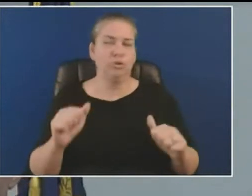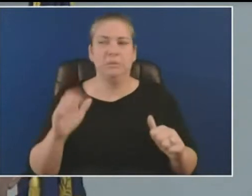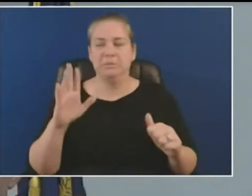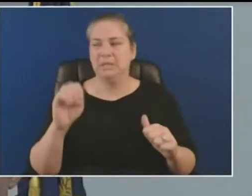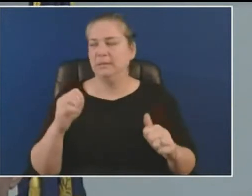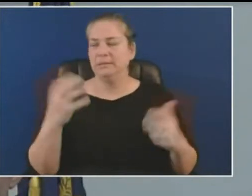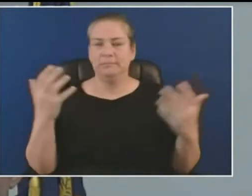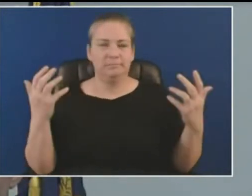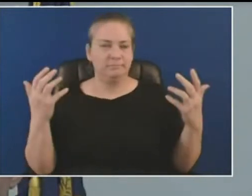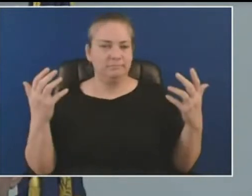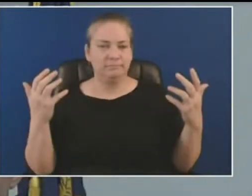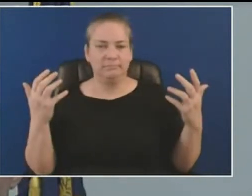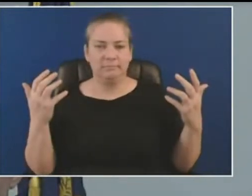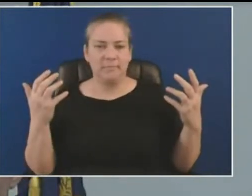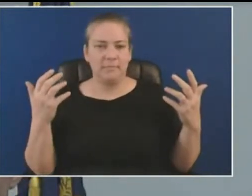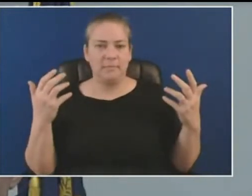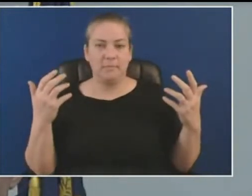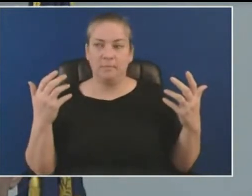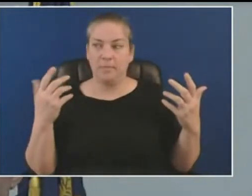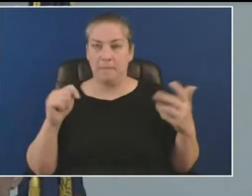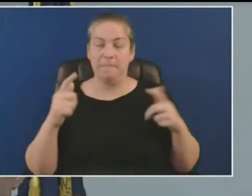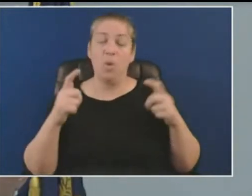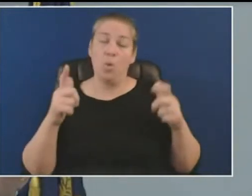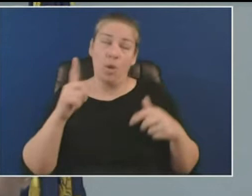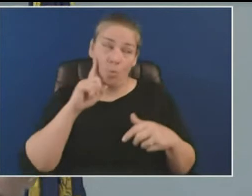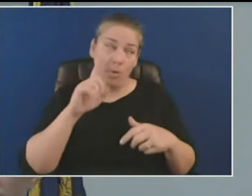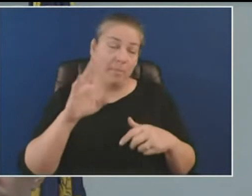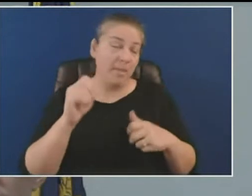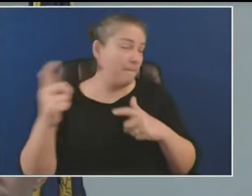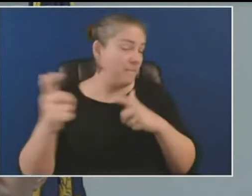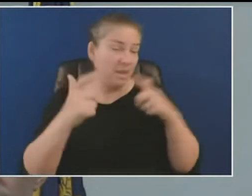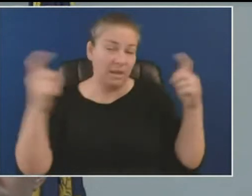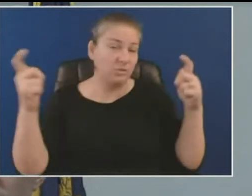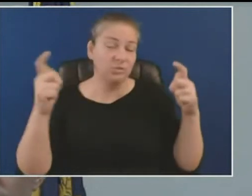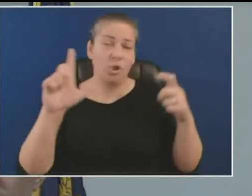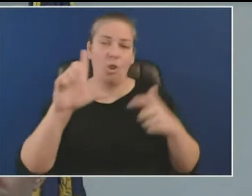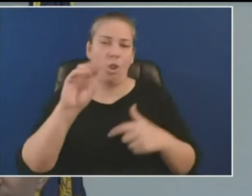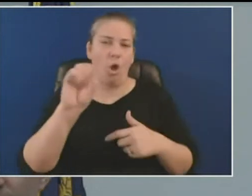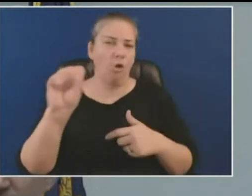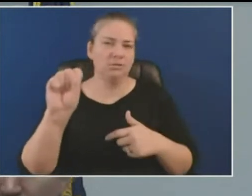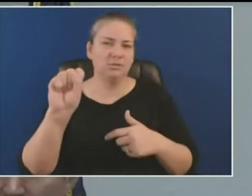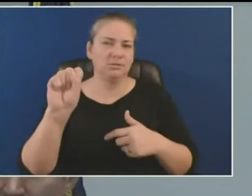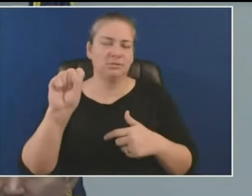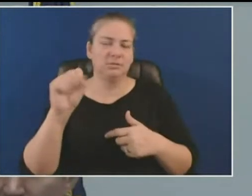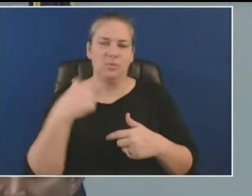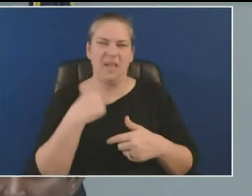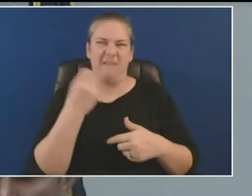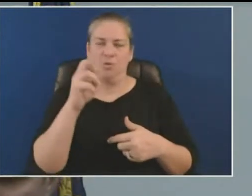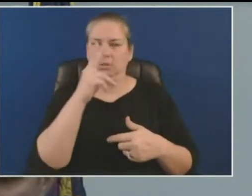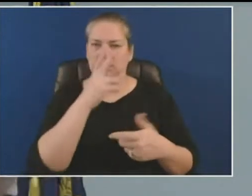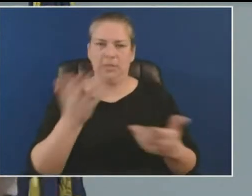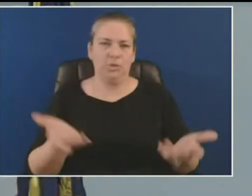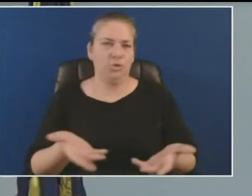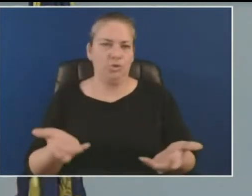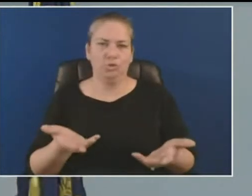The biggest wealth there will be the biggest loss we've ever seen in this county. And one of the very first